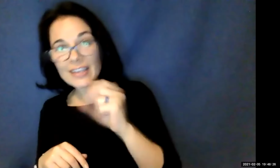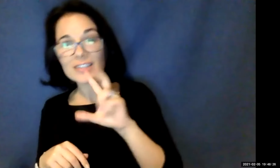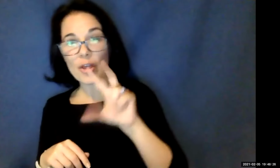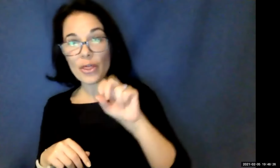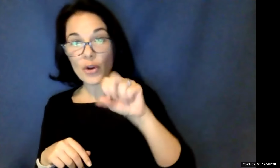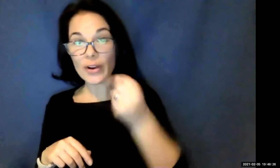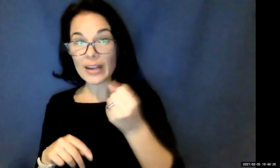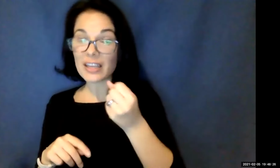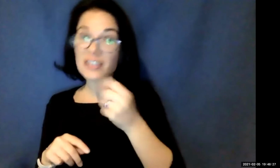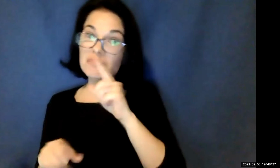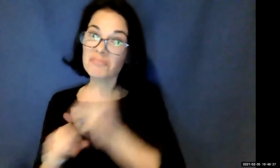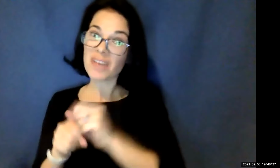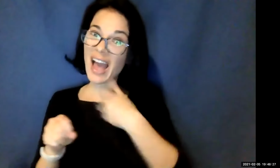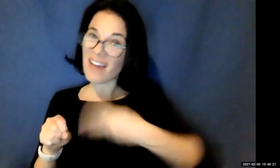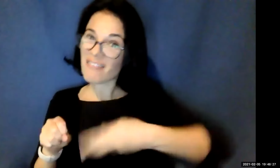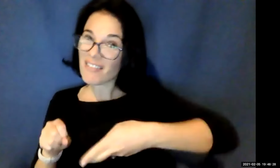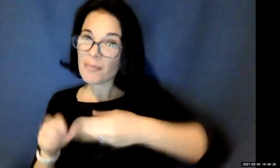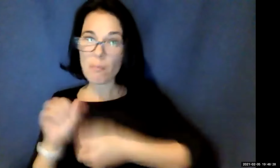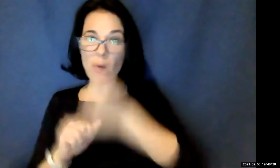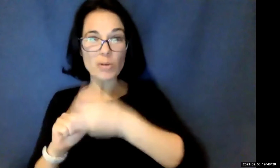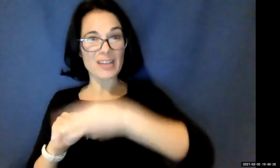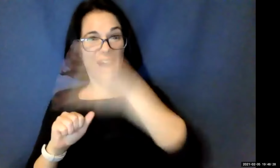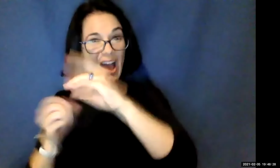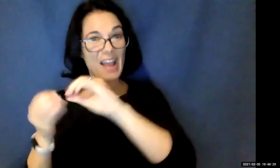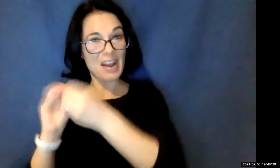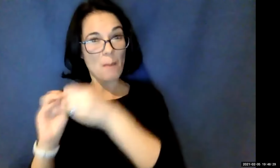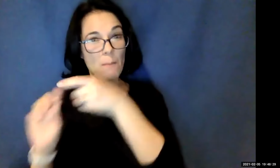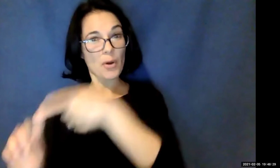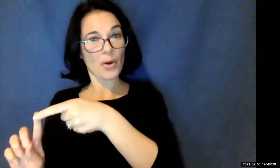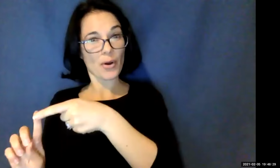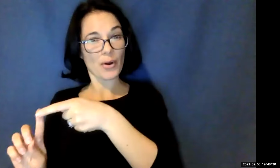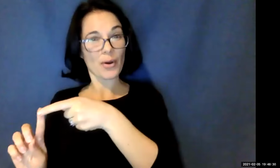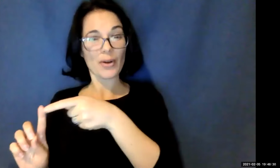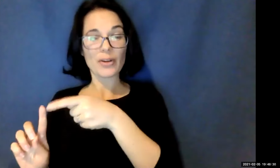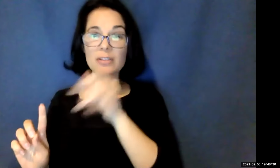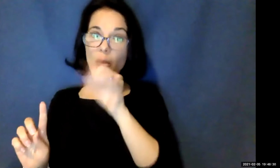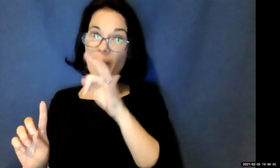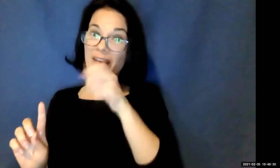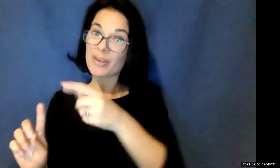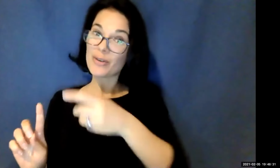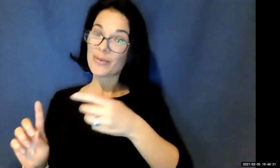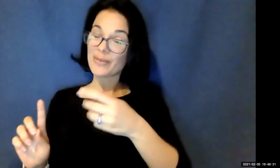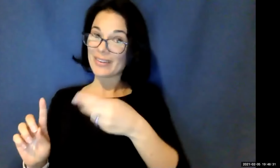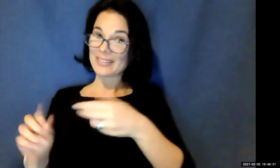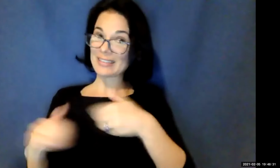don’t realize that you know, if you’re young and you have the highest rates of COVID-19,